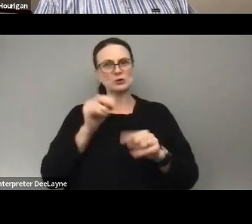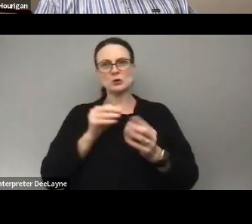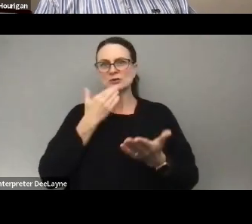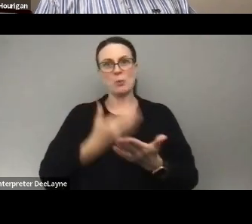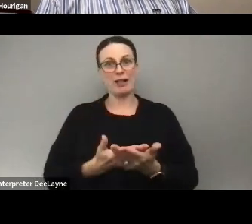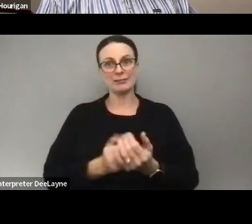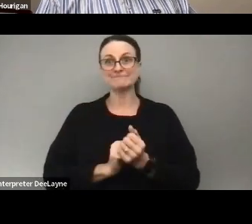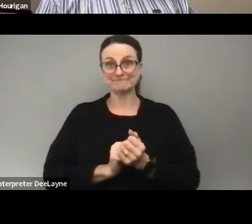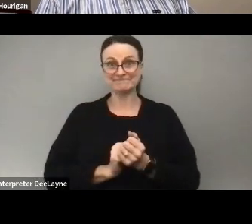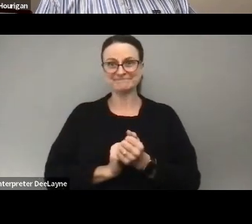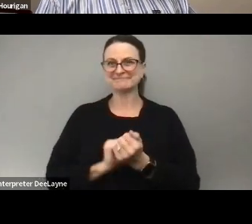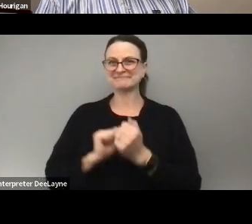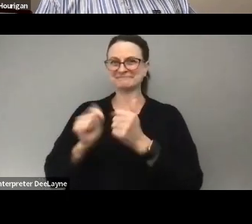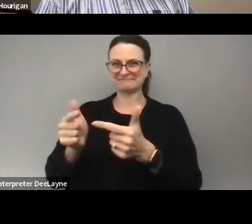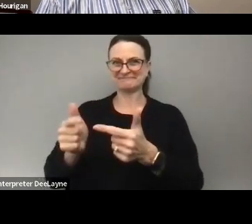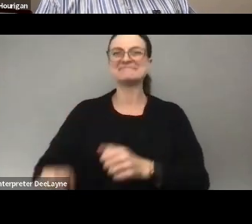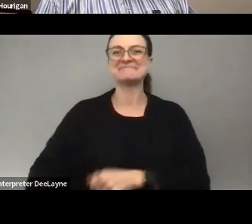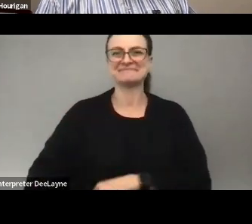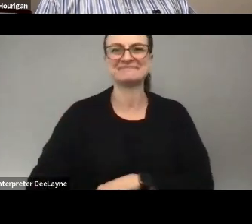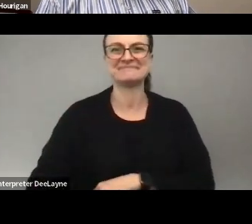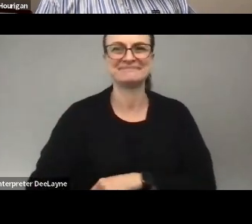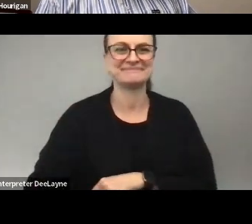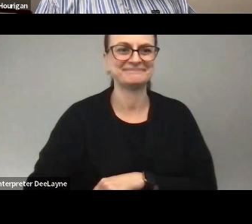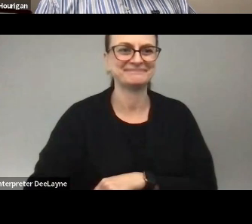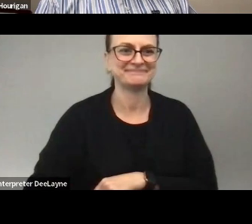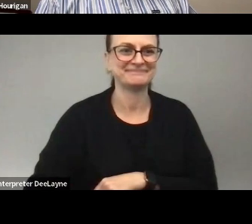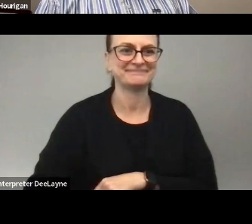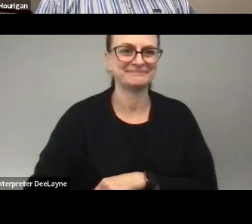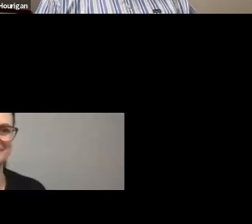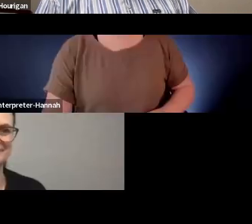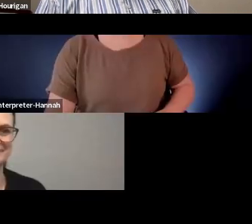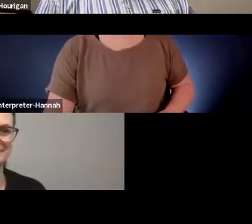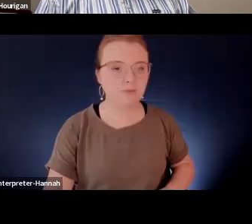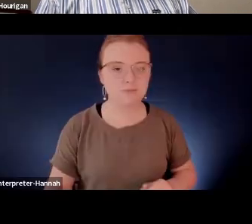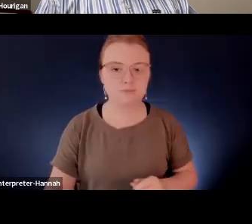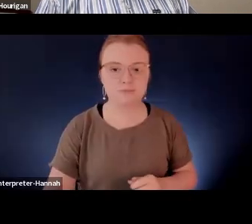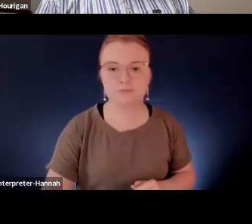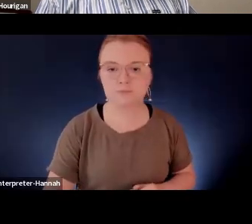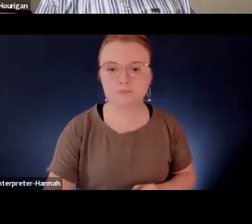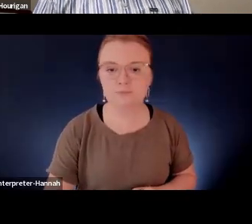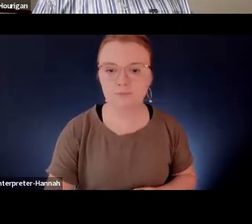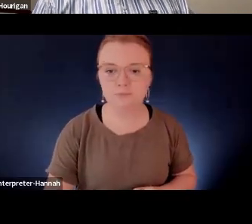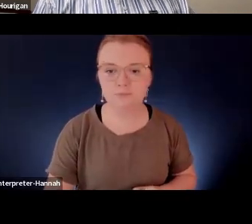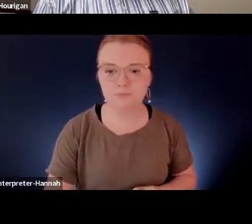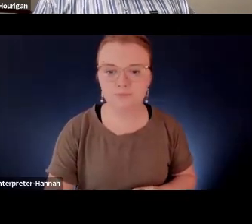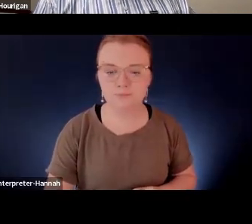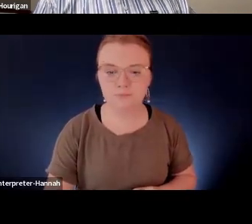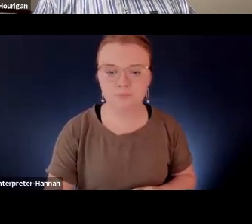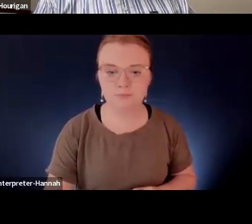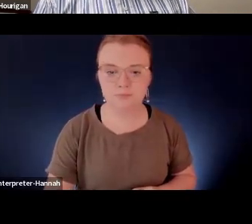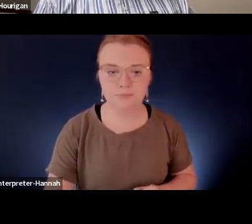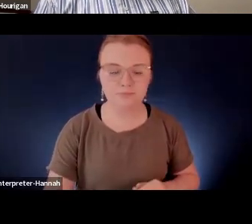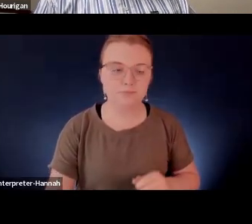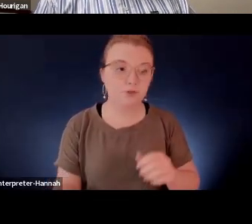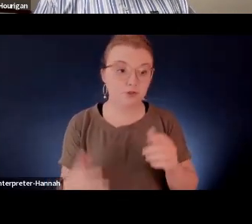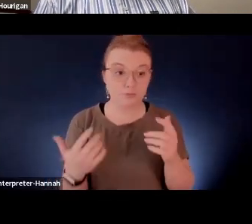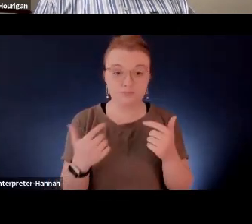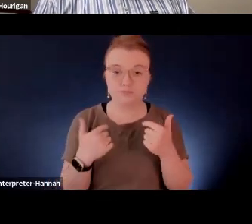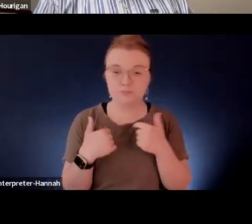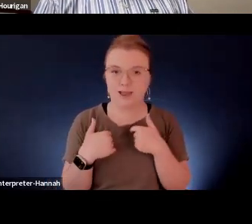Offer choice and autonomy. We could do this better. Especially, I'm a recovering band director and I know that my colleagues